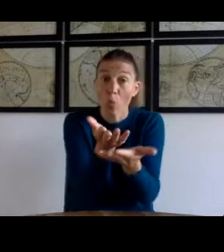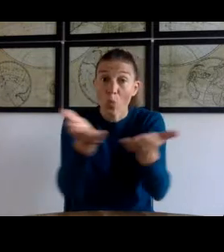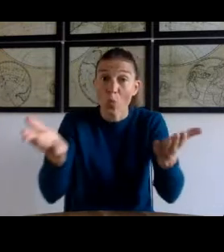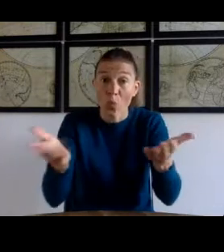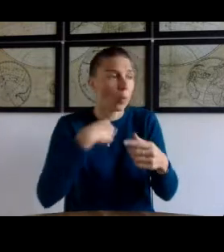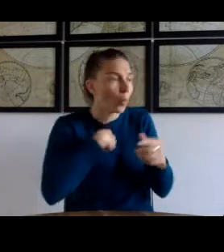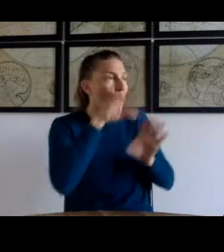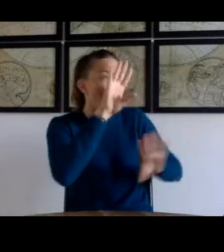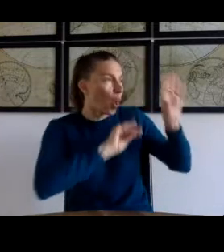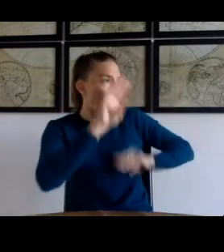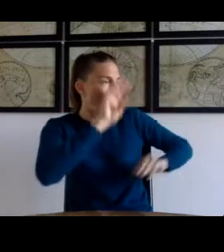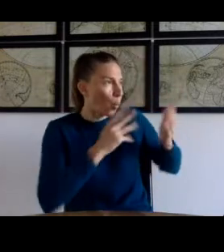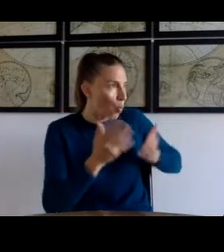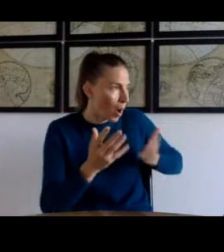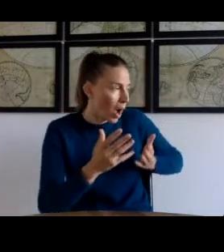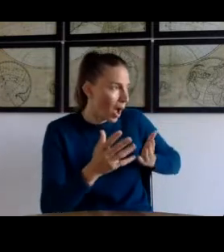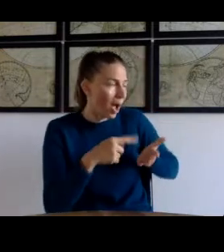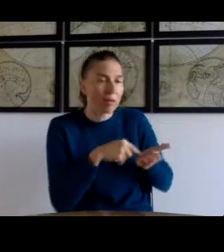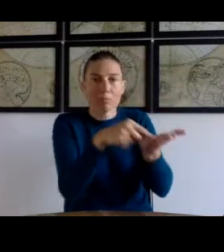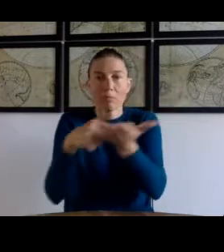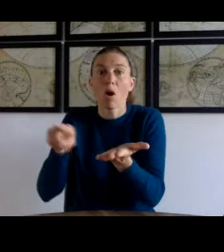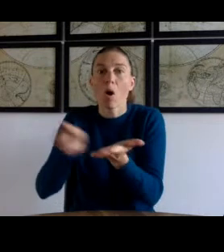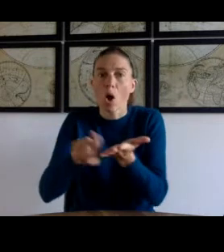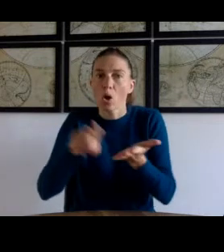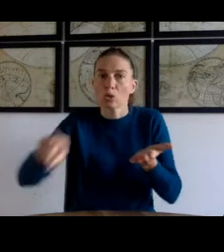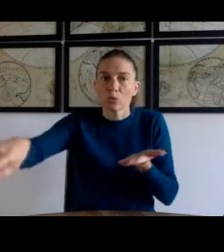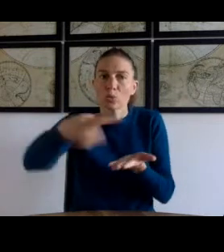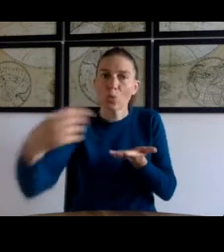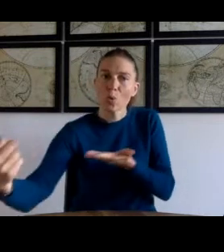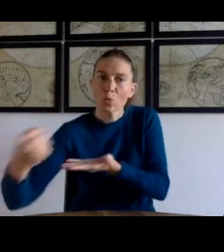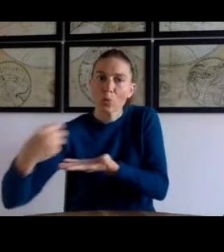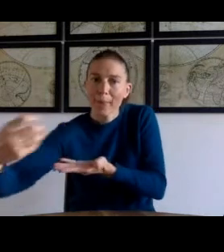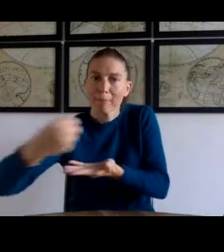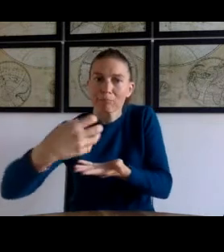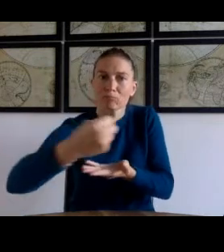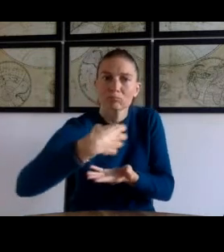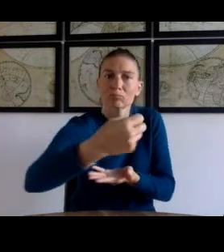and also benefit from the input of other organizations doing the same.